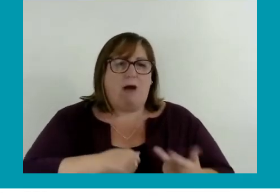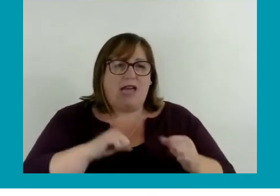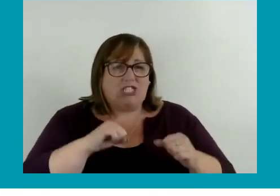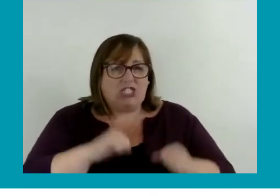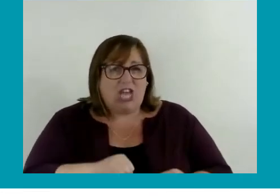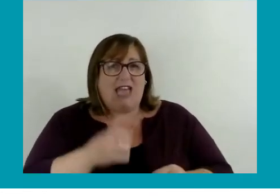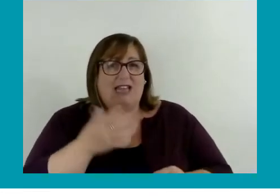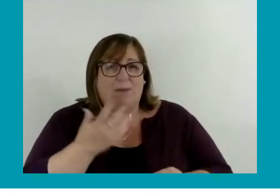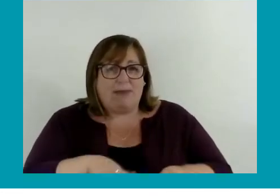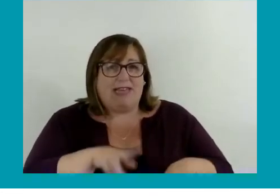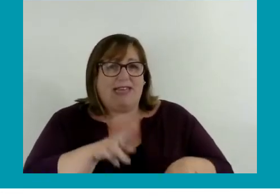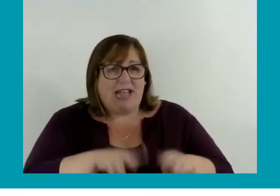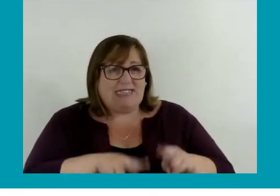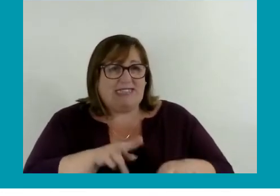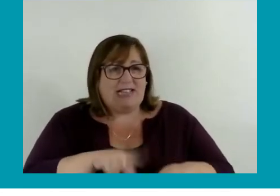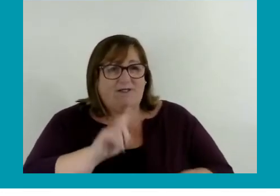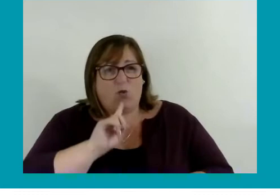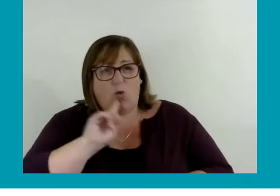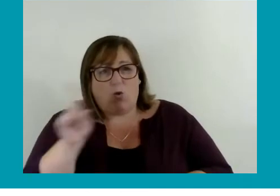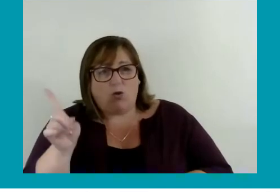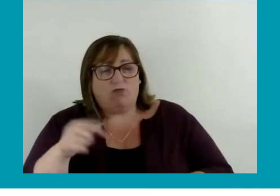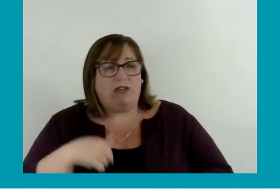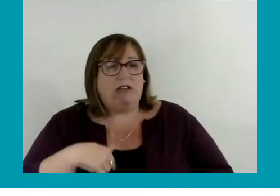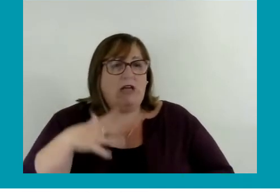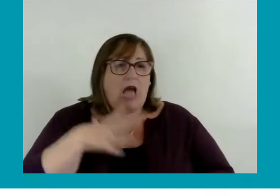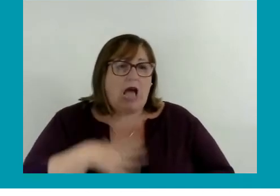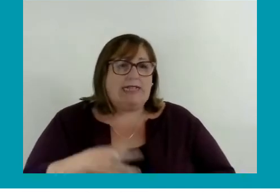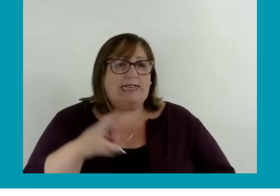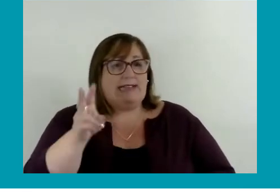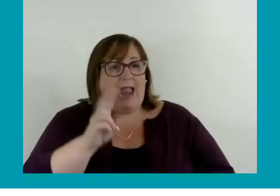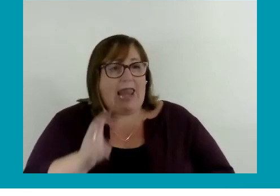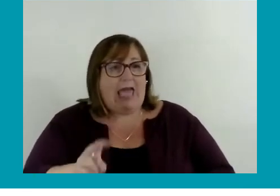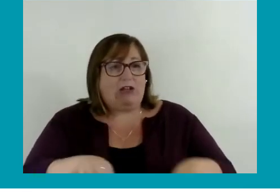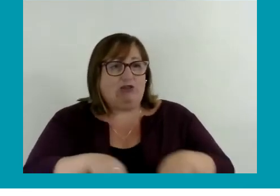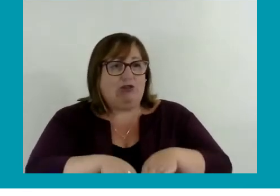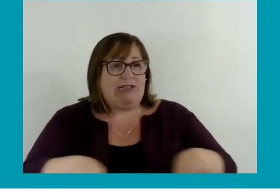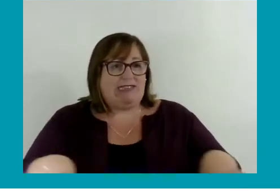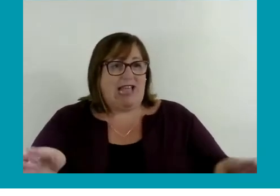had i have to have an electric desk it was already in the office they already had them available